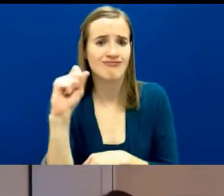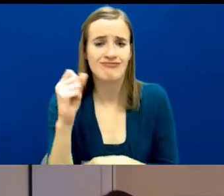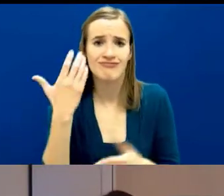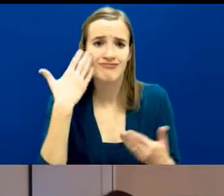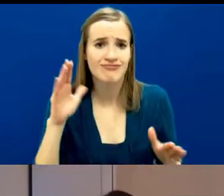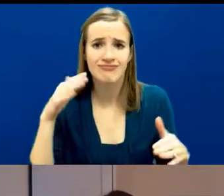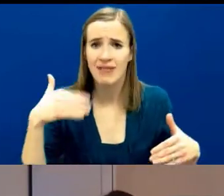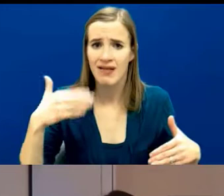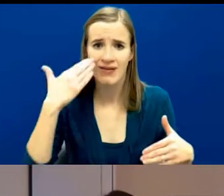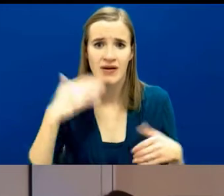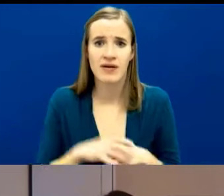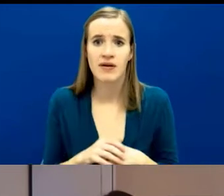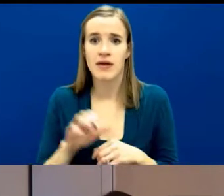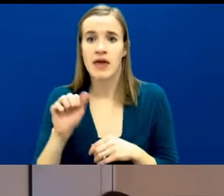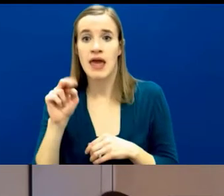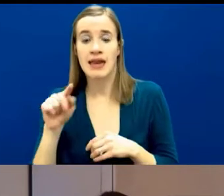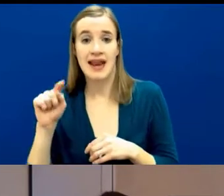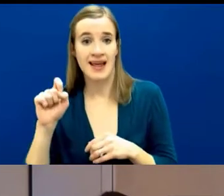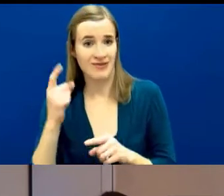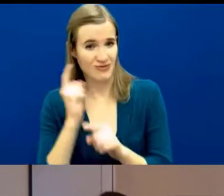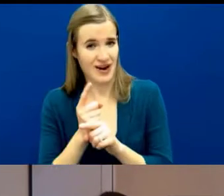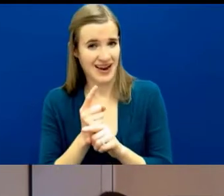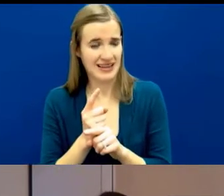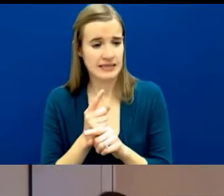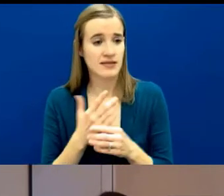be if there were no books, but the second biggest tragedy would be if our